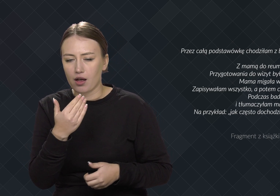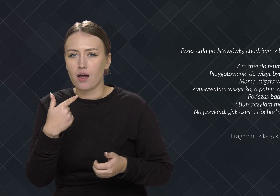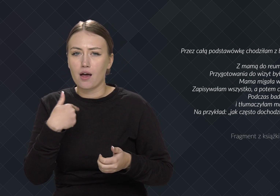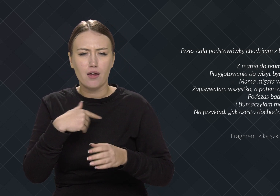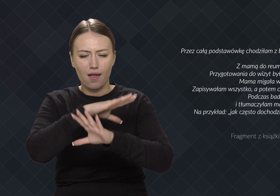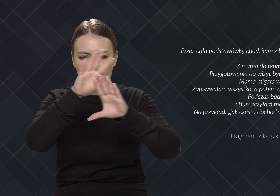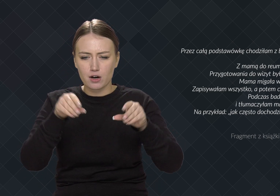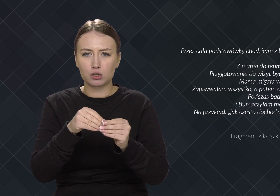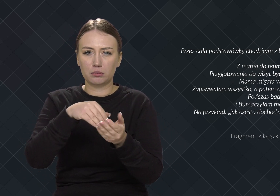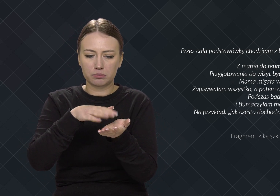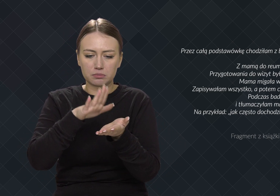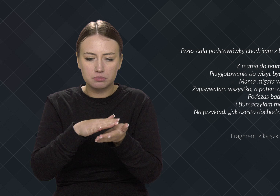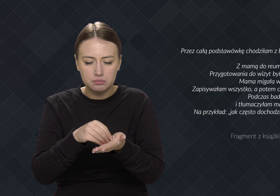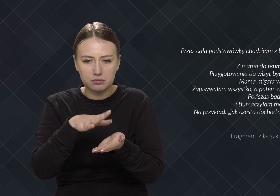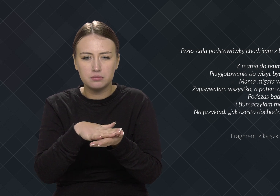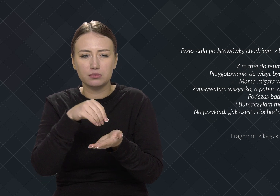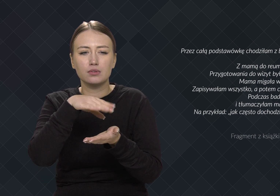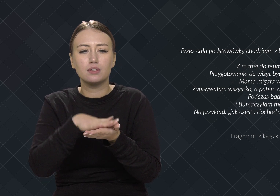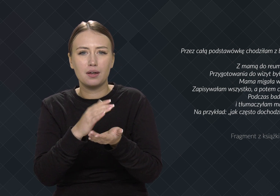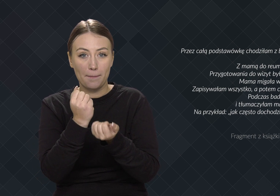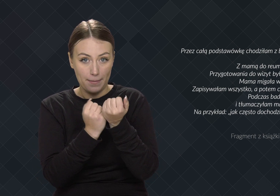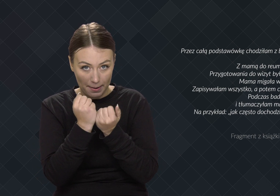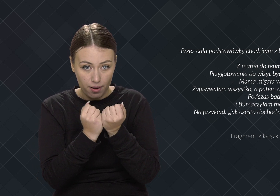I wrote everything down,